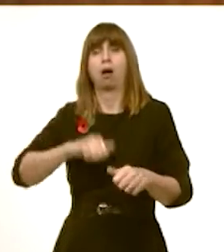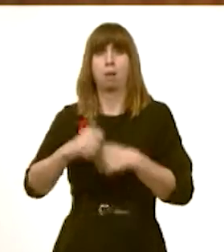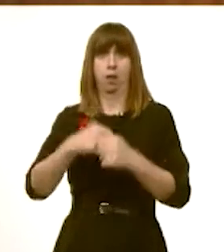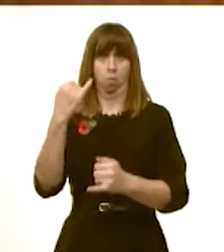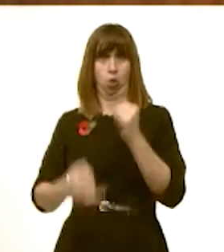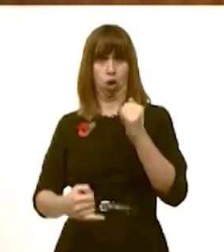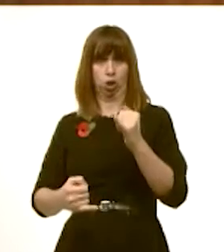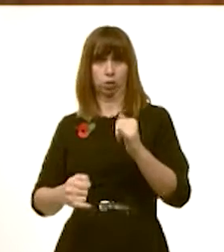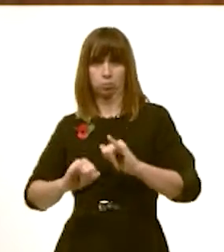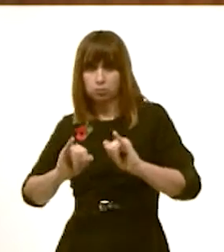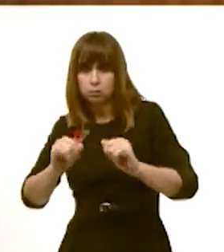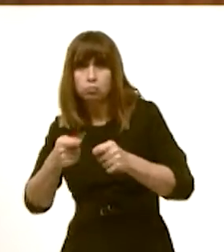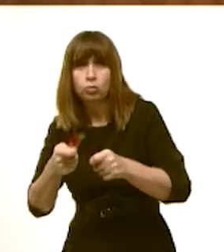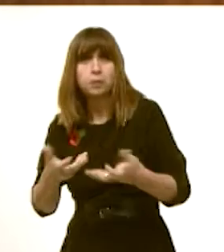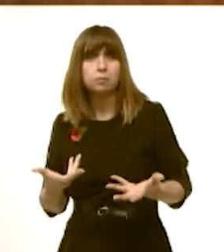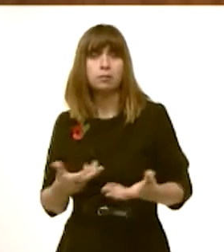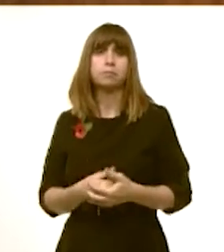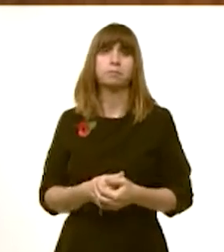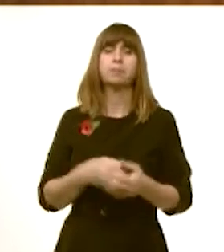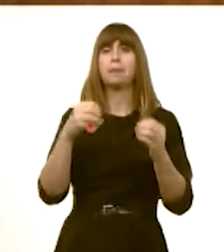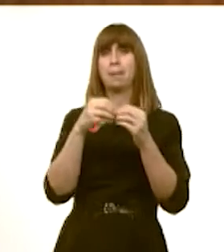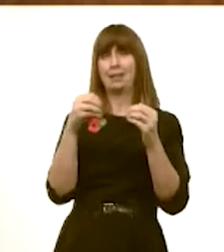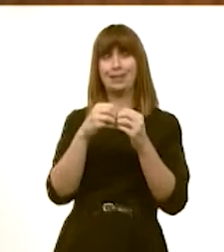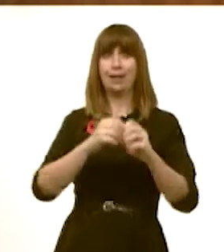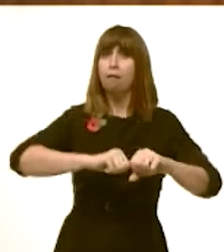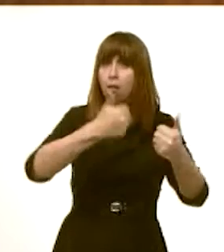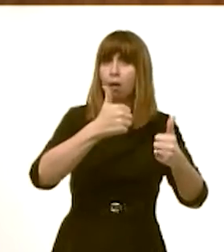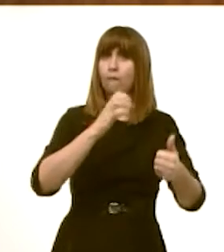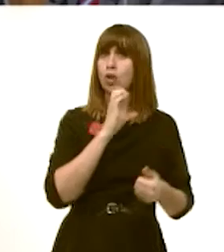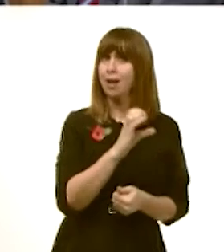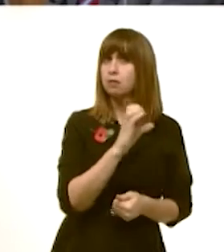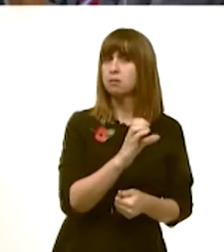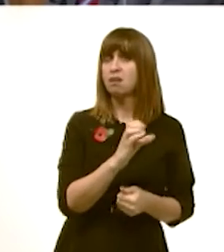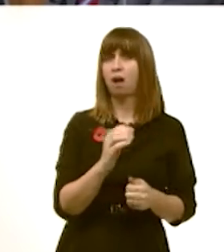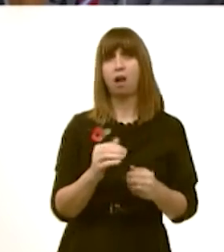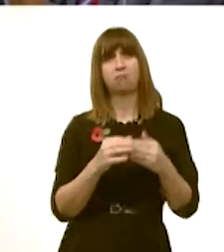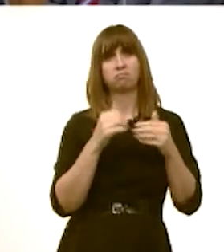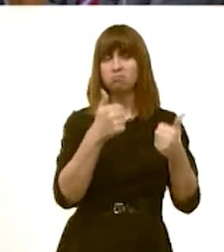Carwyn Jones: Betsi does well in certain areas. In terms of cancer, it leads Wales, and in terms of stroke care, and, for example, its